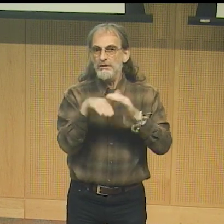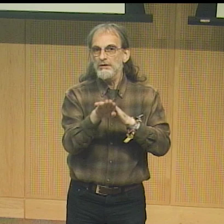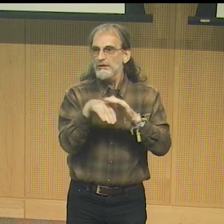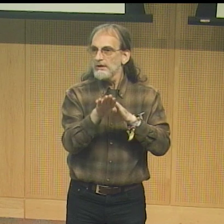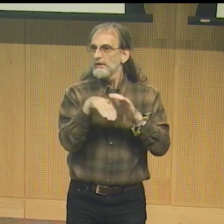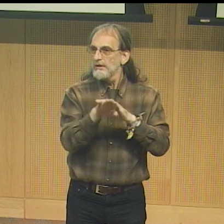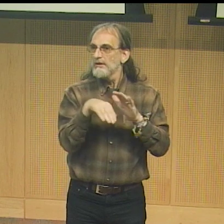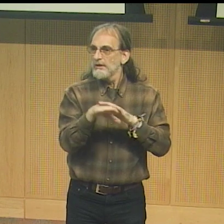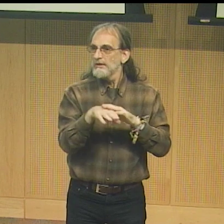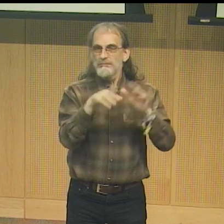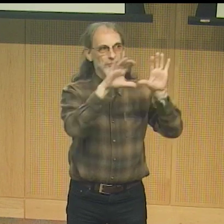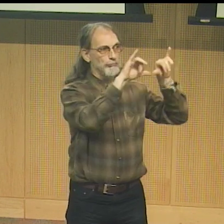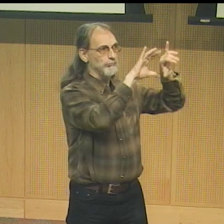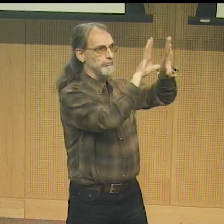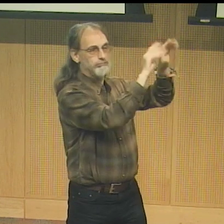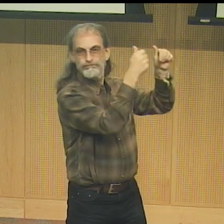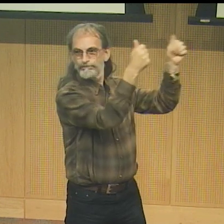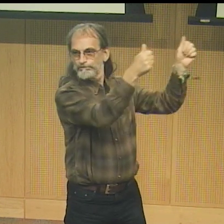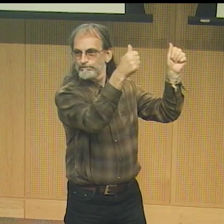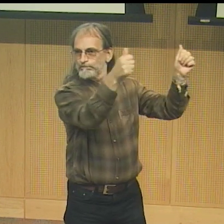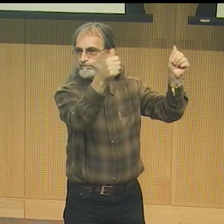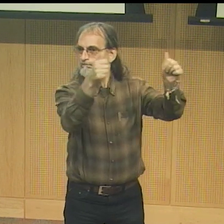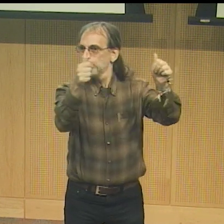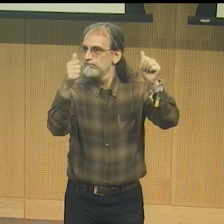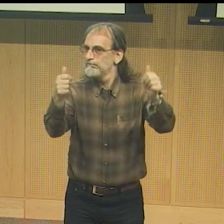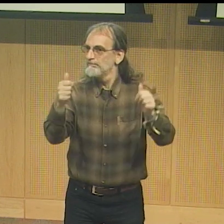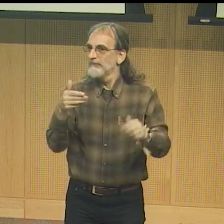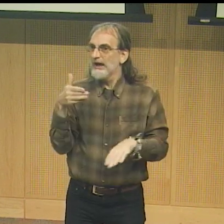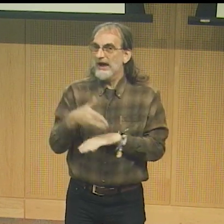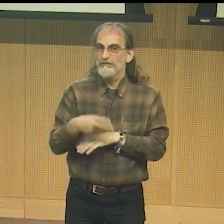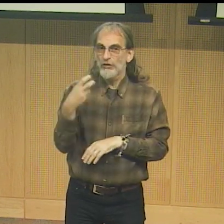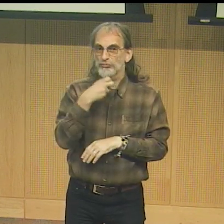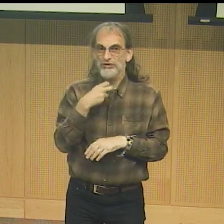100 Deaf entries, where their works would be displayed.